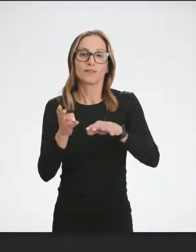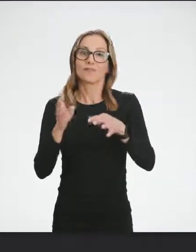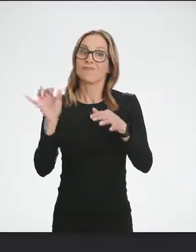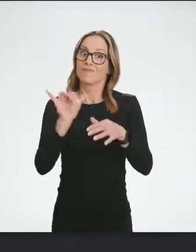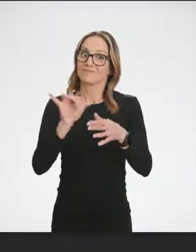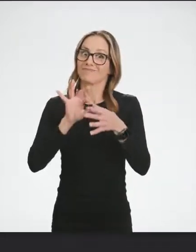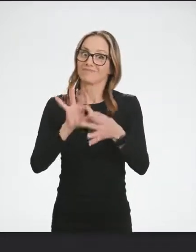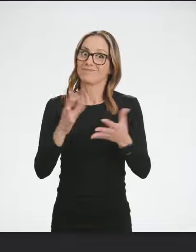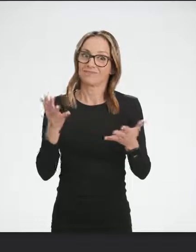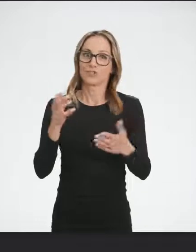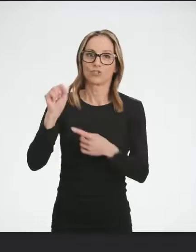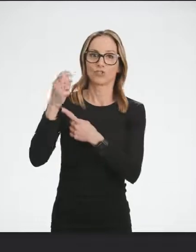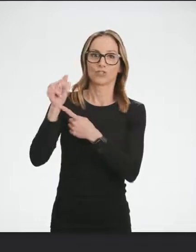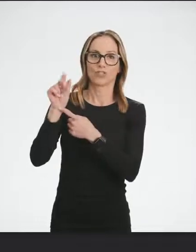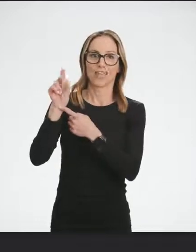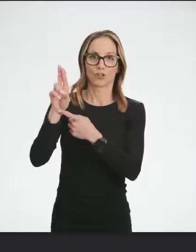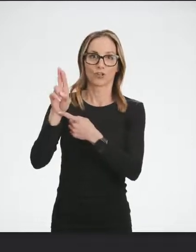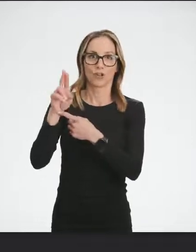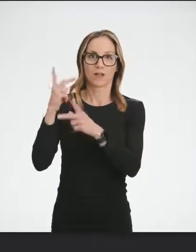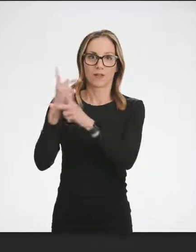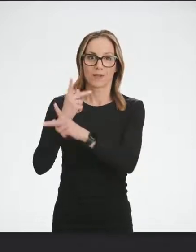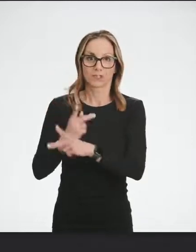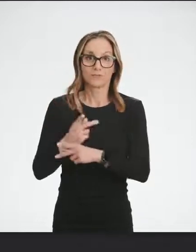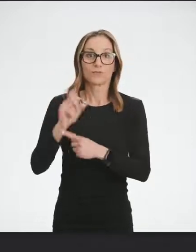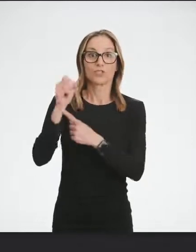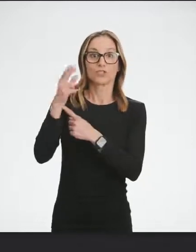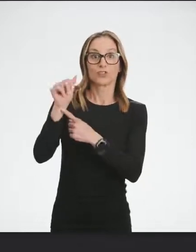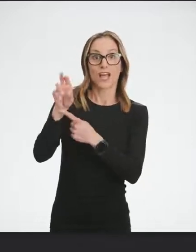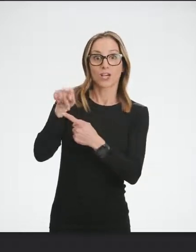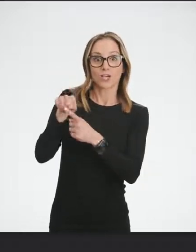Shaders always need to be compiled for the user's unique hardware configuration, and